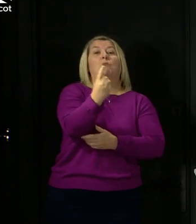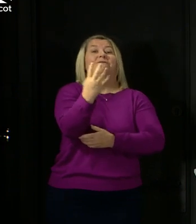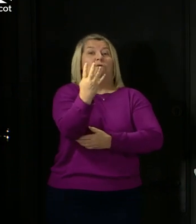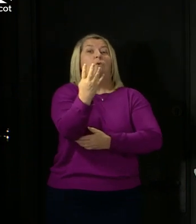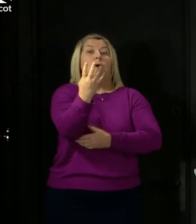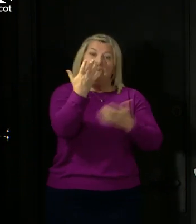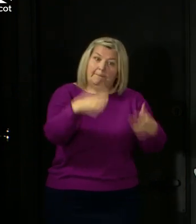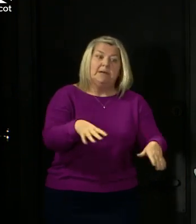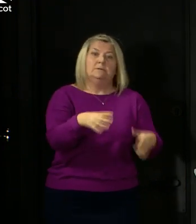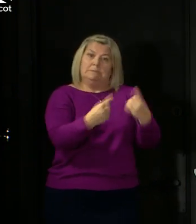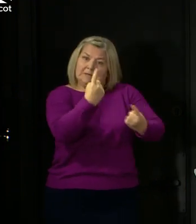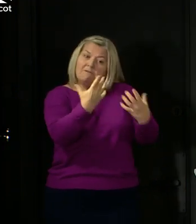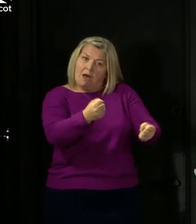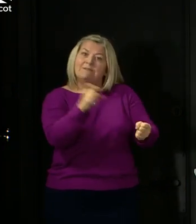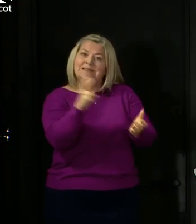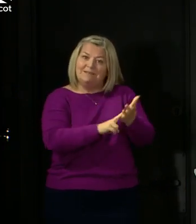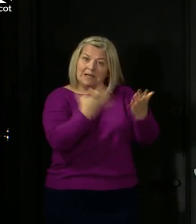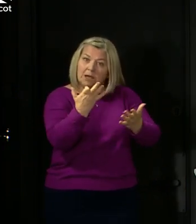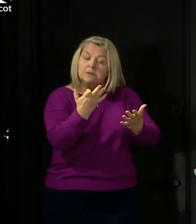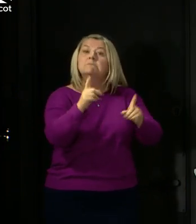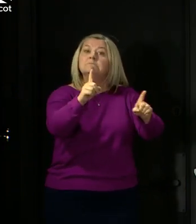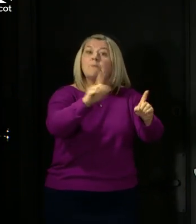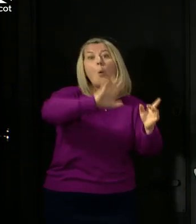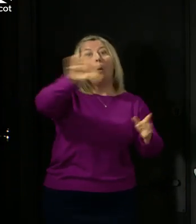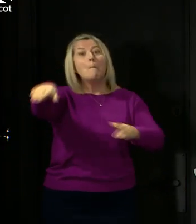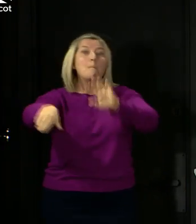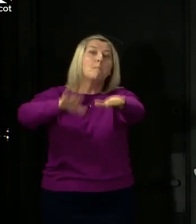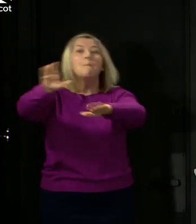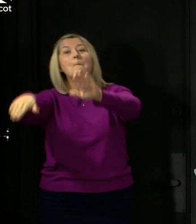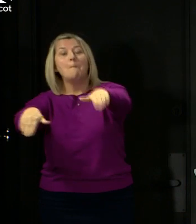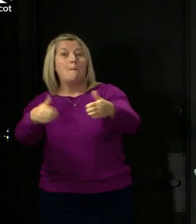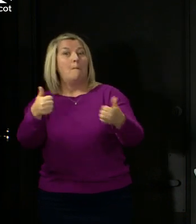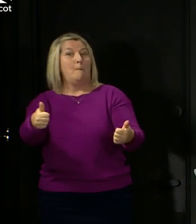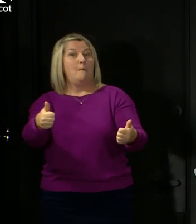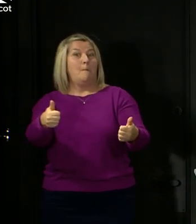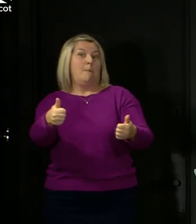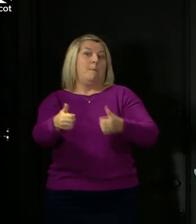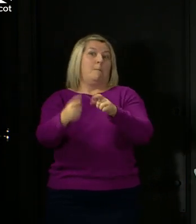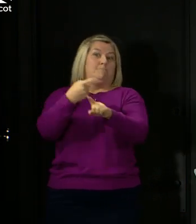tested positive for the virus have been able to leave hospital. I wish all of them well.